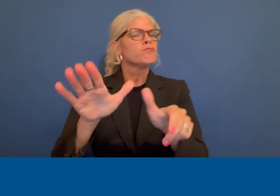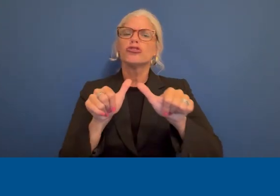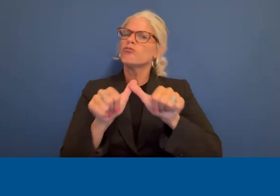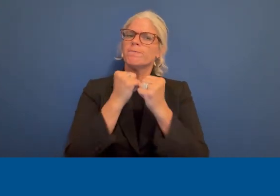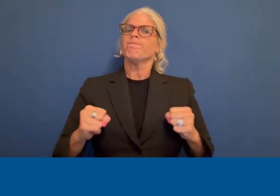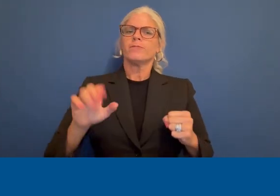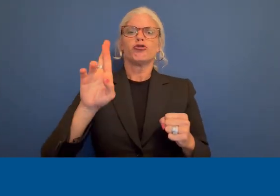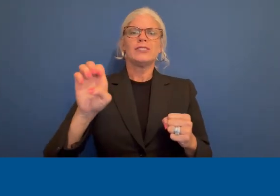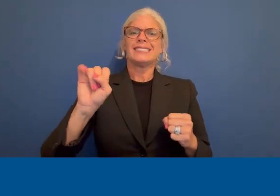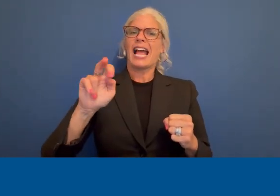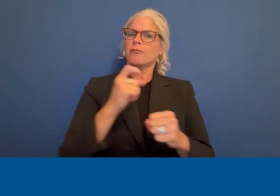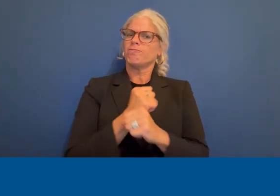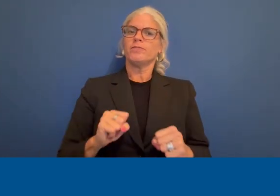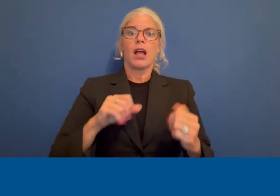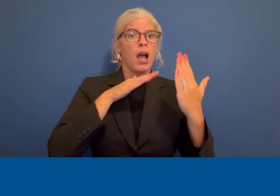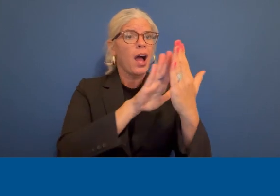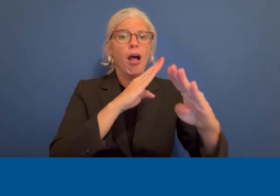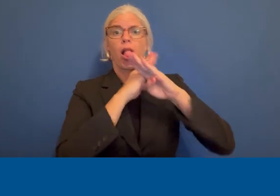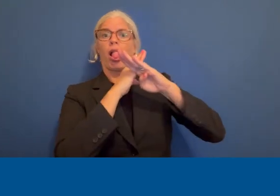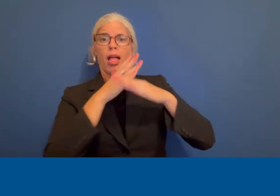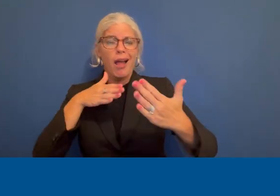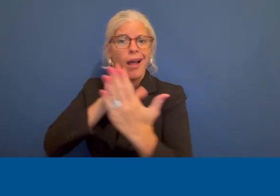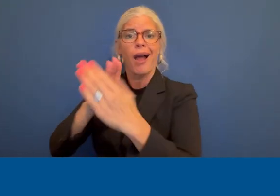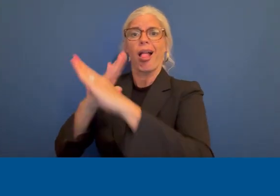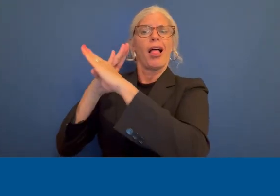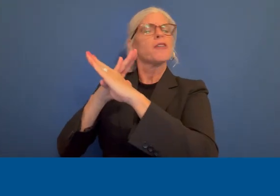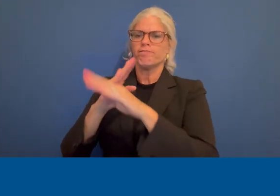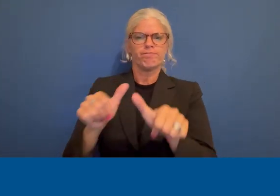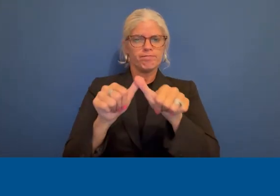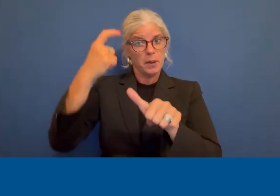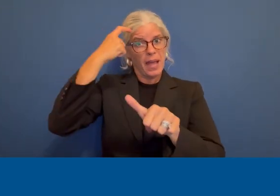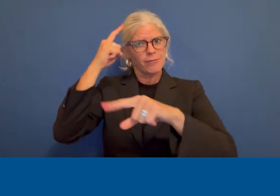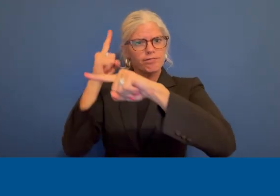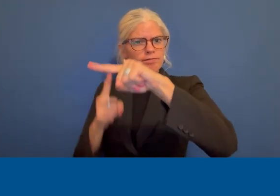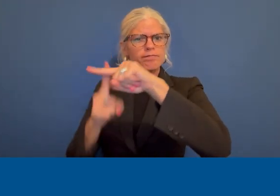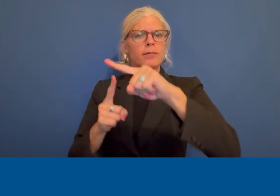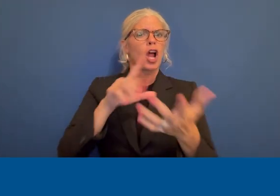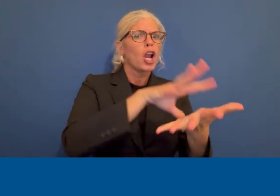Be resilient in the face of setbacks and obstacles. Maintain a positive mindset, and learn from experiences,